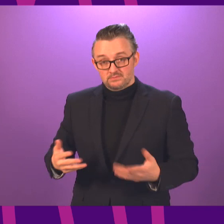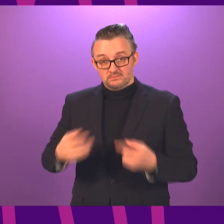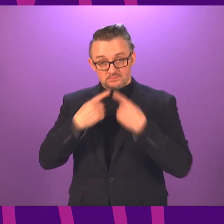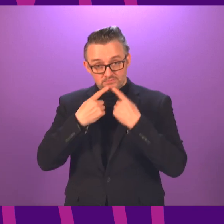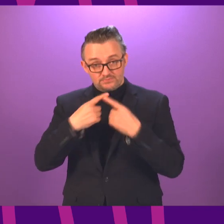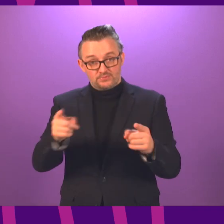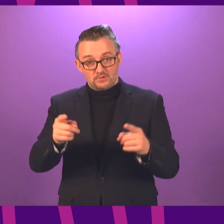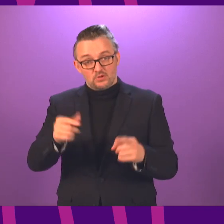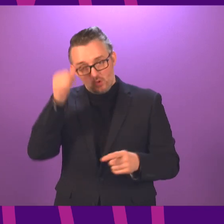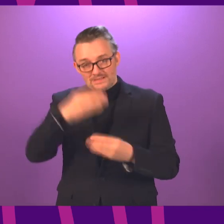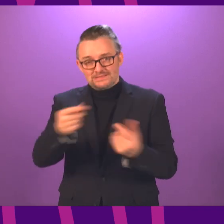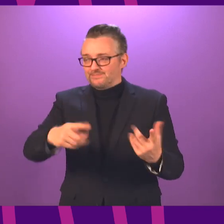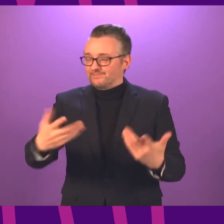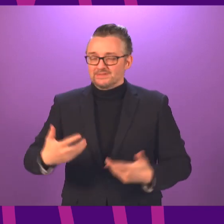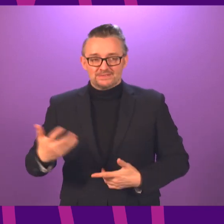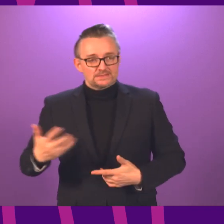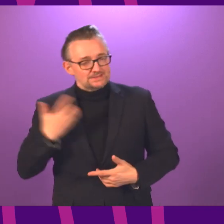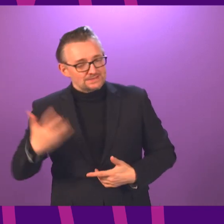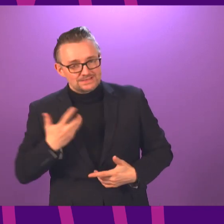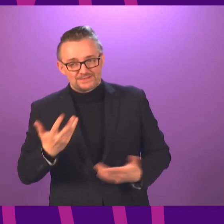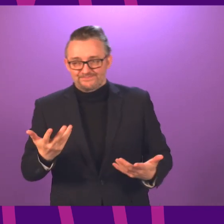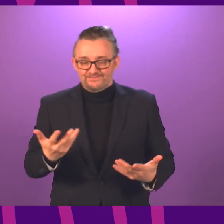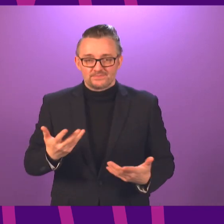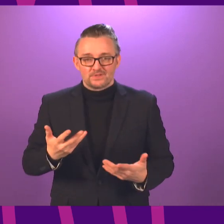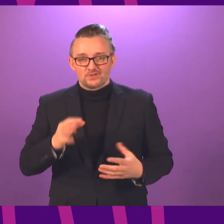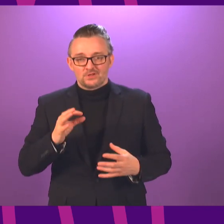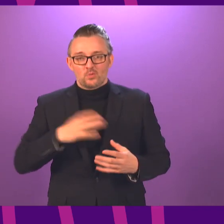Even if people are frustrated by not getting that kind of information, I would rather stand